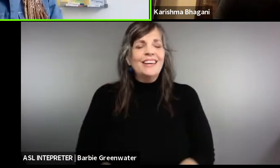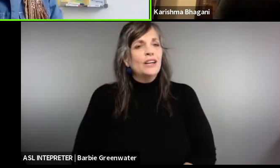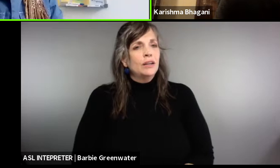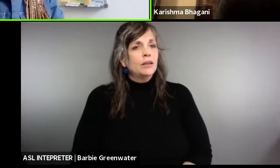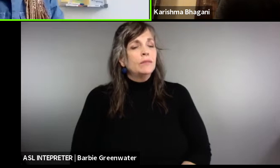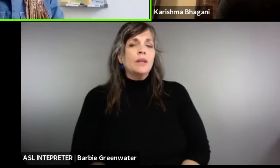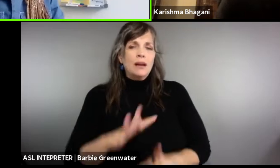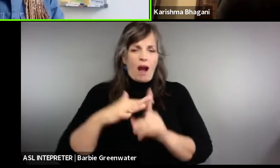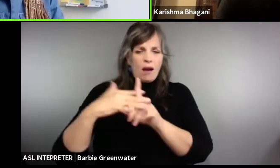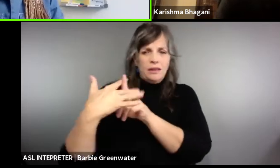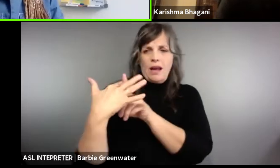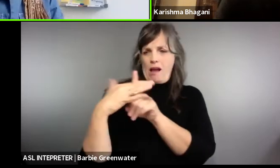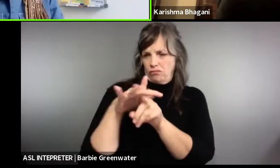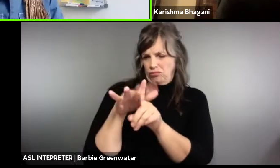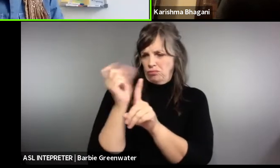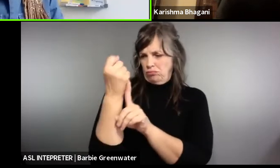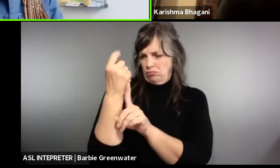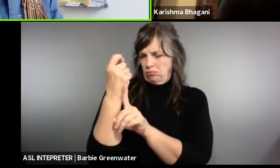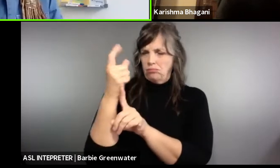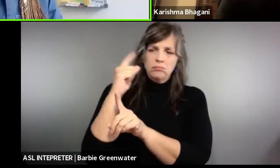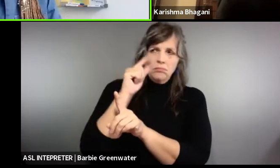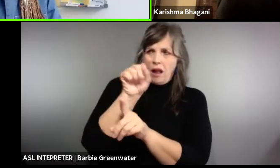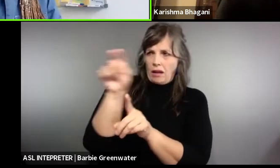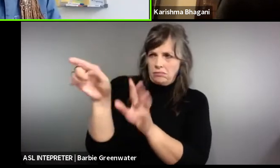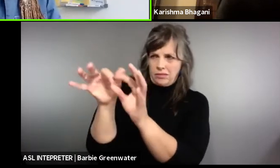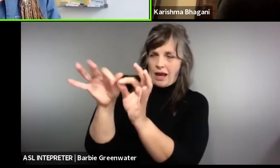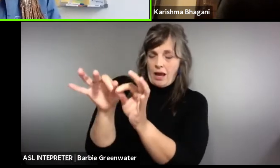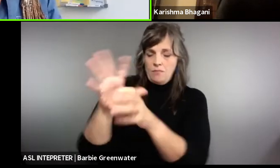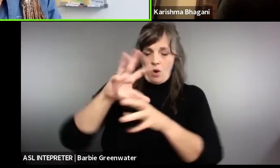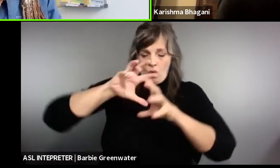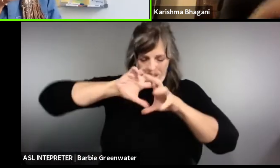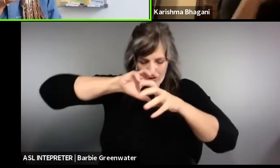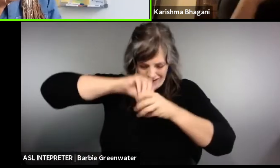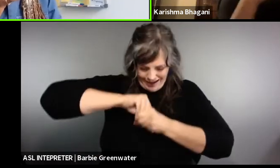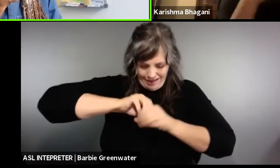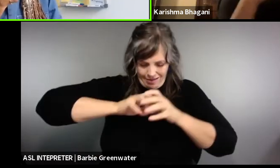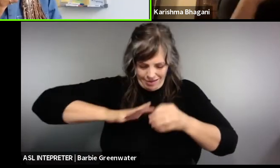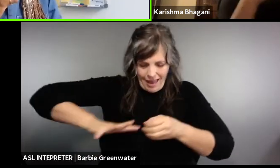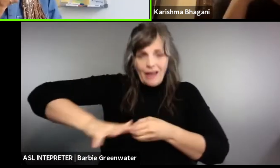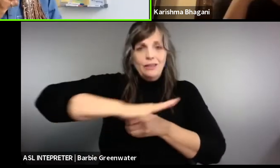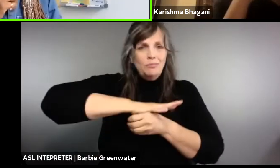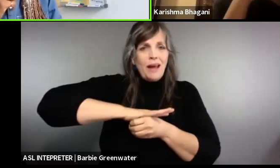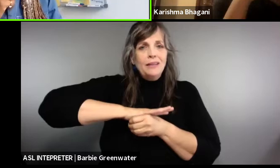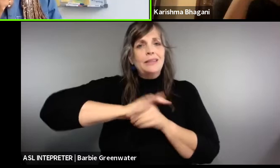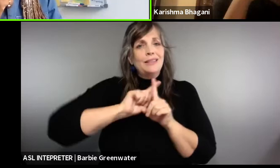but when you're in the space, it's a very different experience. And we have a really lovely lady